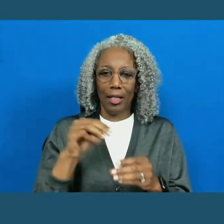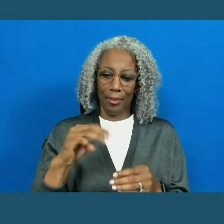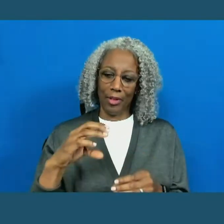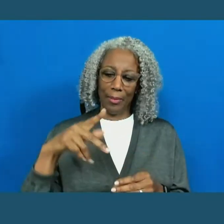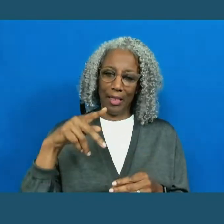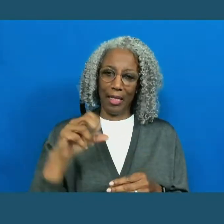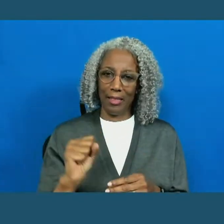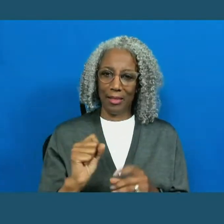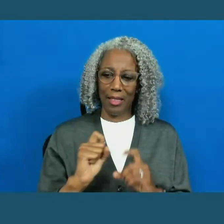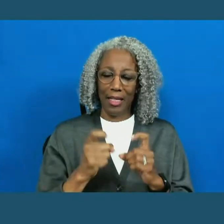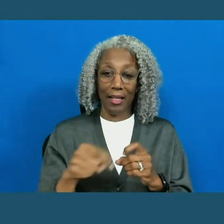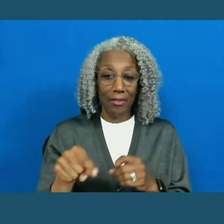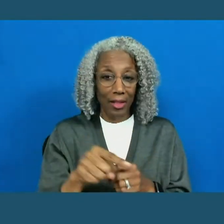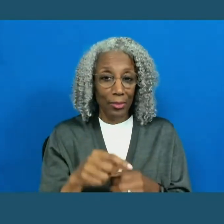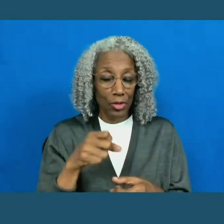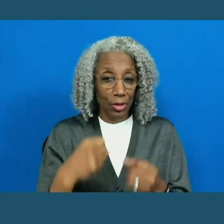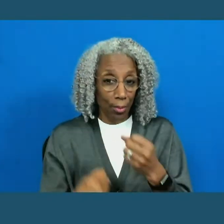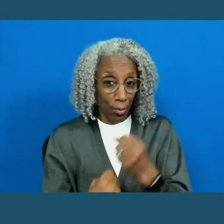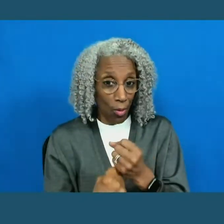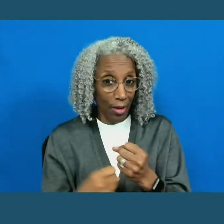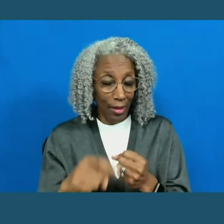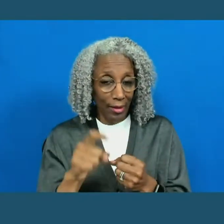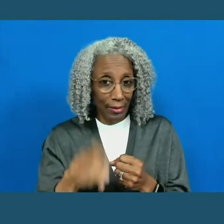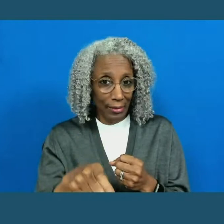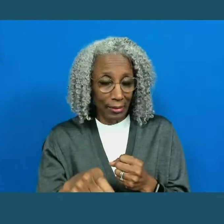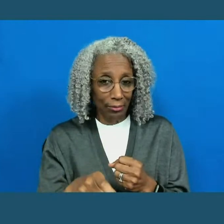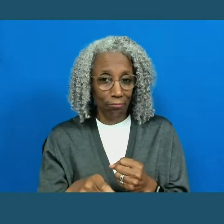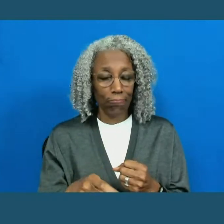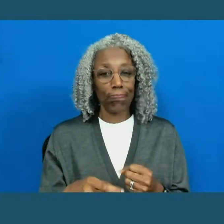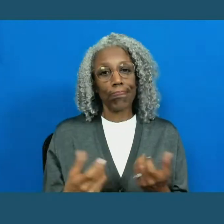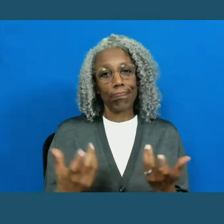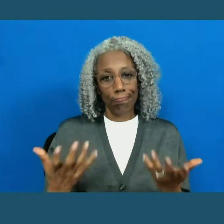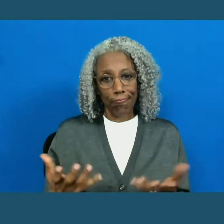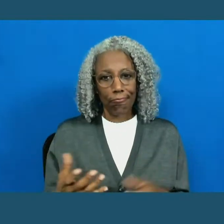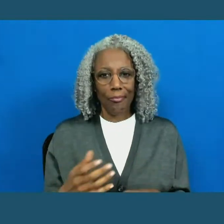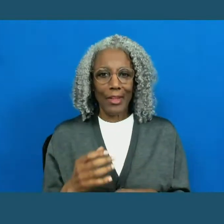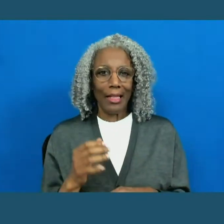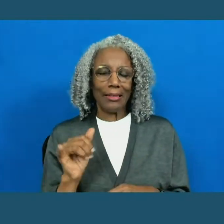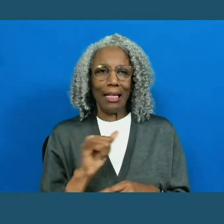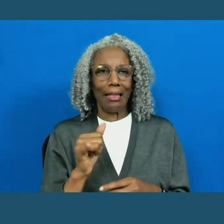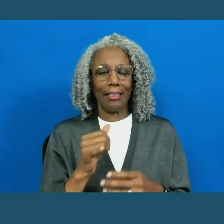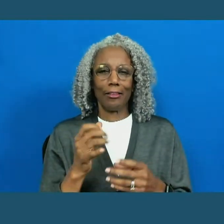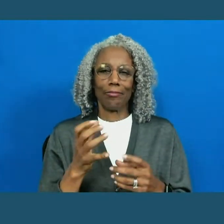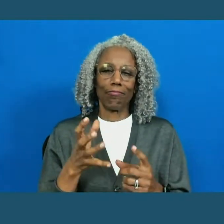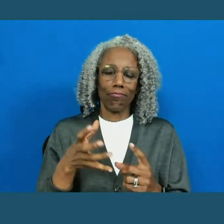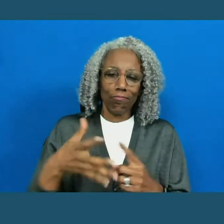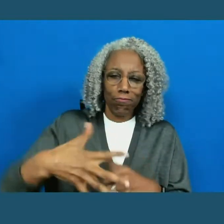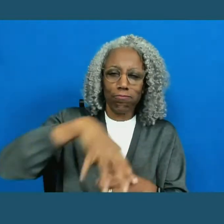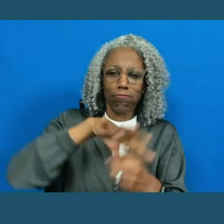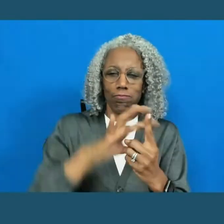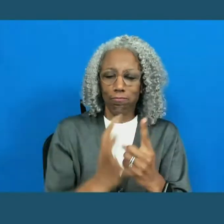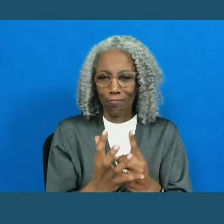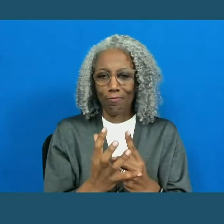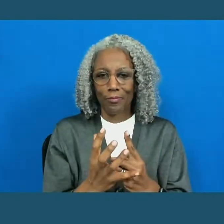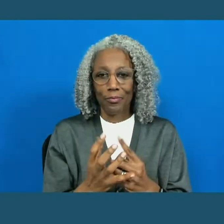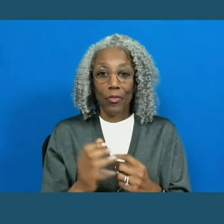they come into the holes of Montgomery County public schools. To be able to provide them to support that they need.